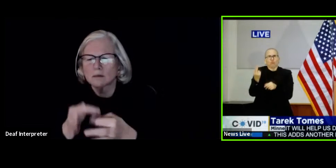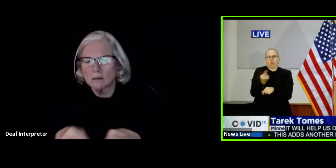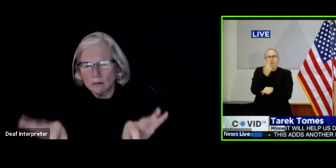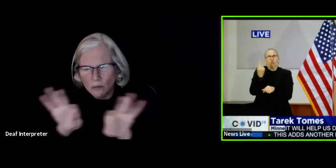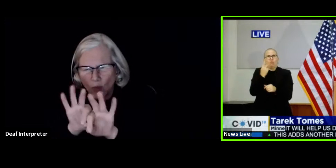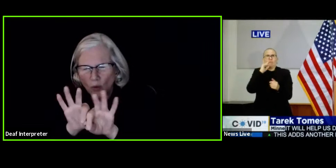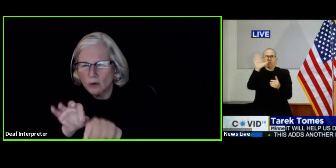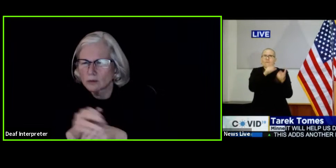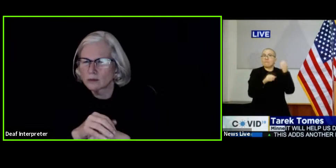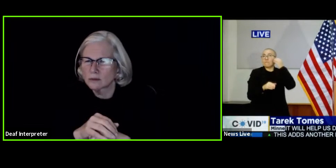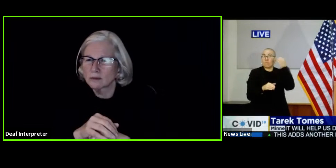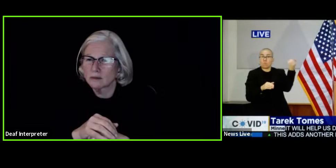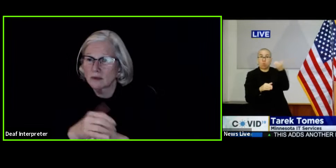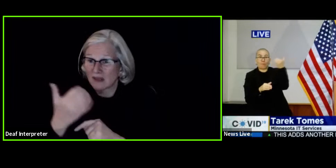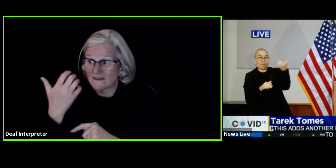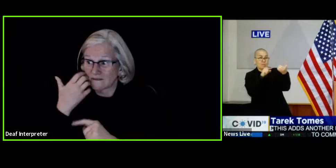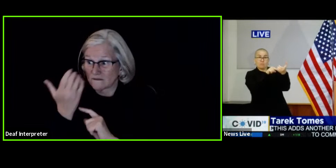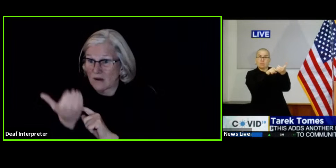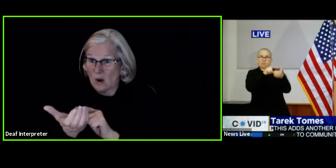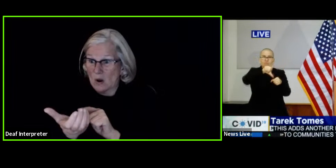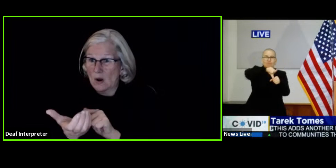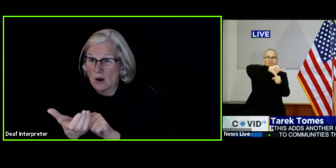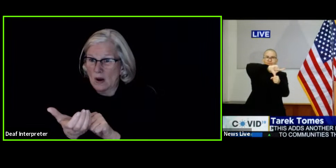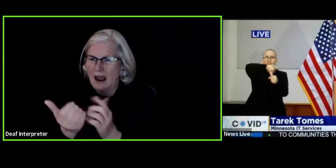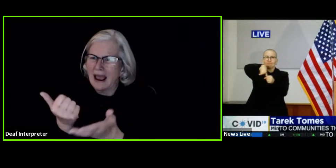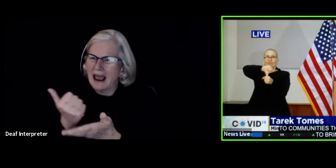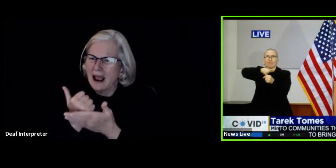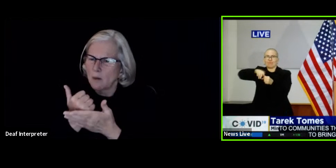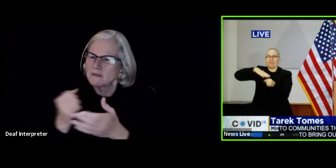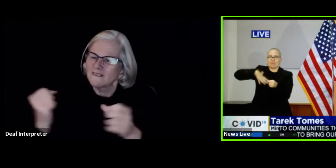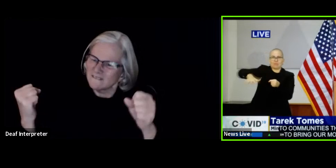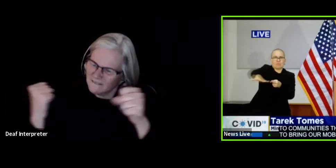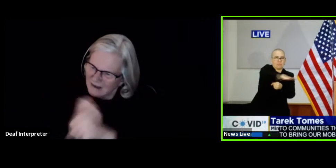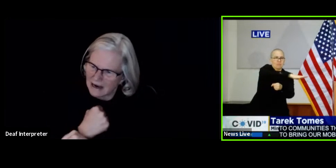FIGHT AGAINST COVID-19. THE MORE PEOPLE THAT USE IT, THE BETTER IT